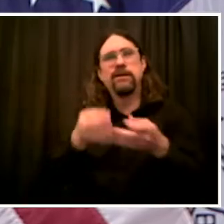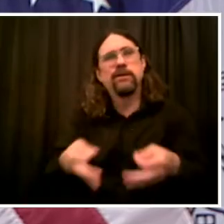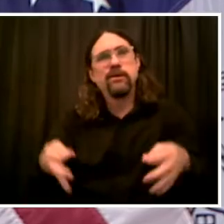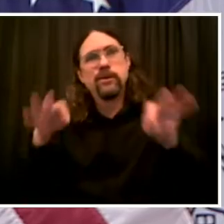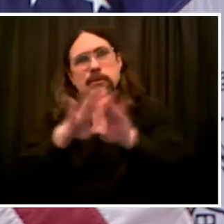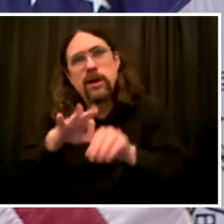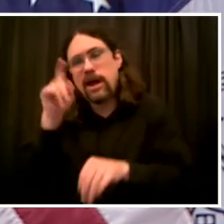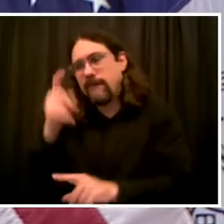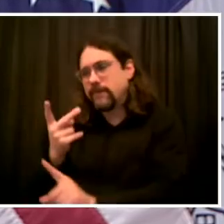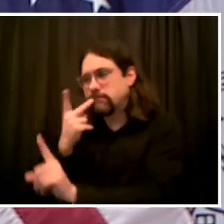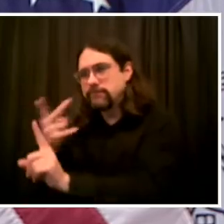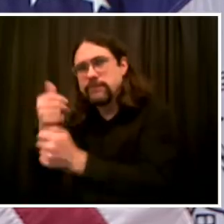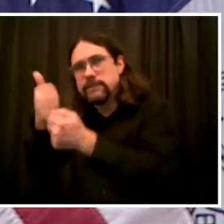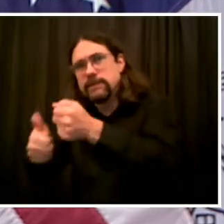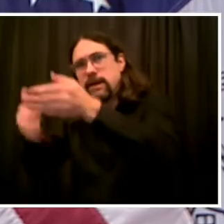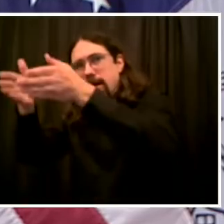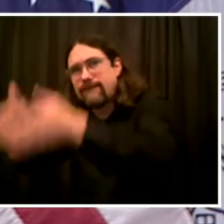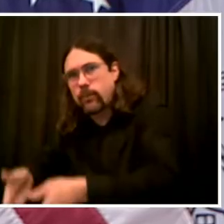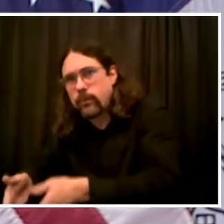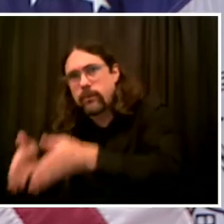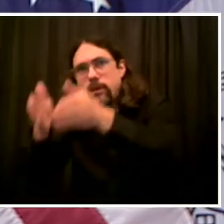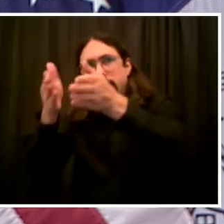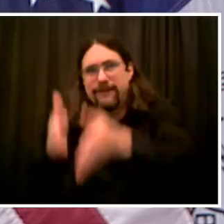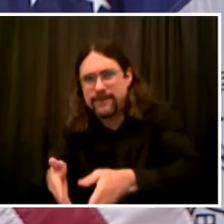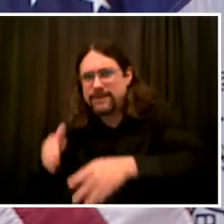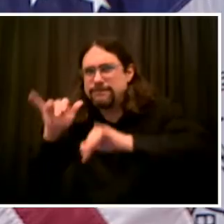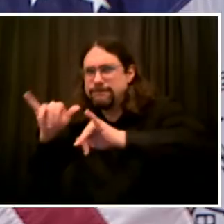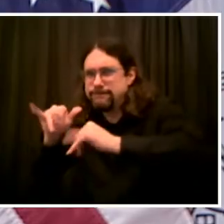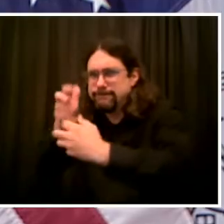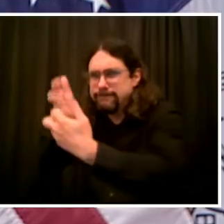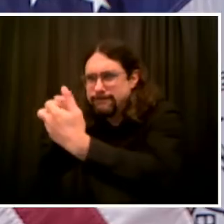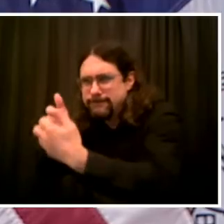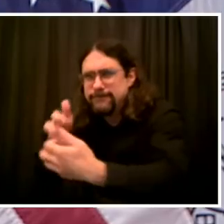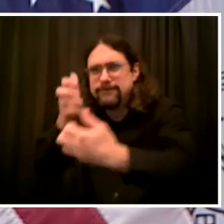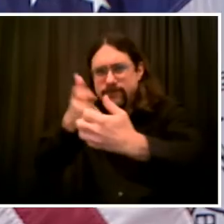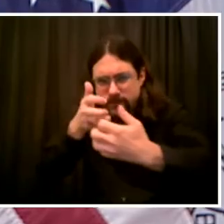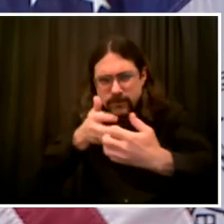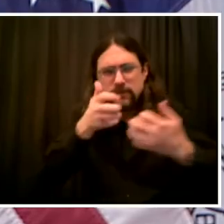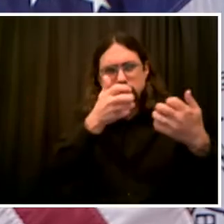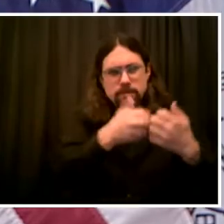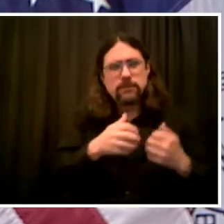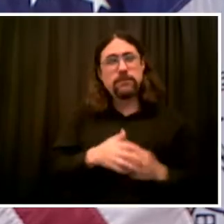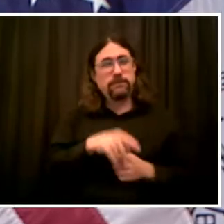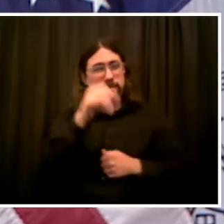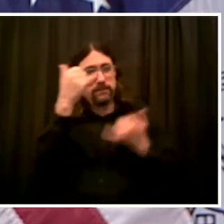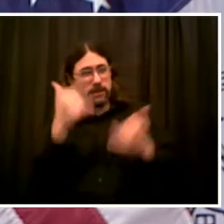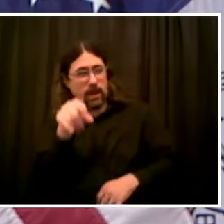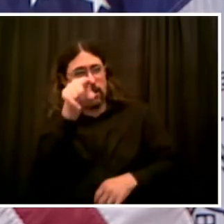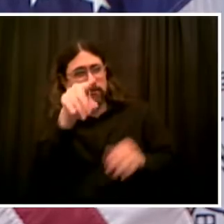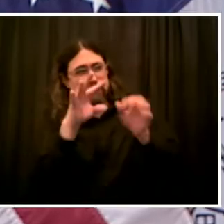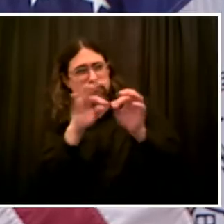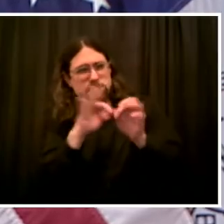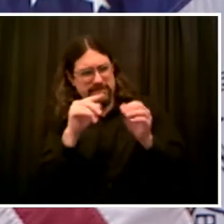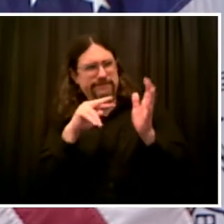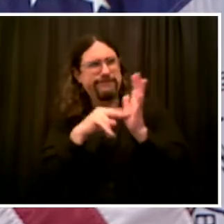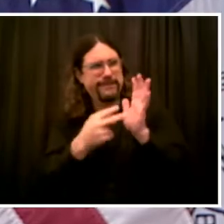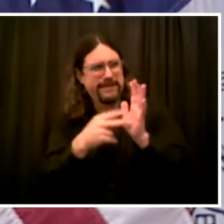WE'VE GOT TO FIX IT AND EXPLAIN IT, BUT WHAT I'M SEEING SUGGESTS MAJOR CHANGE. AND IT'S VERY EARLY ON BUT